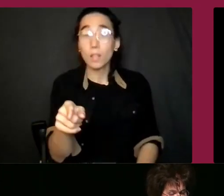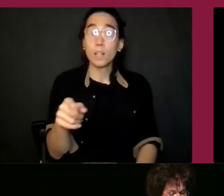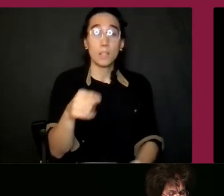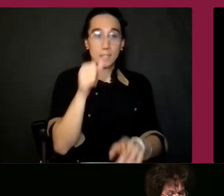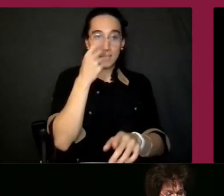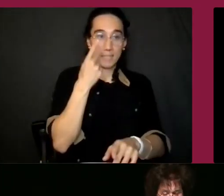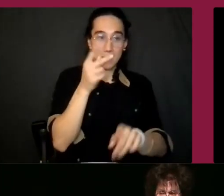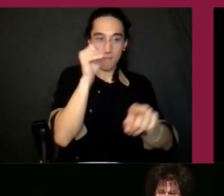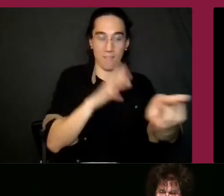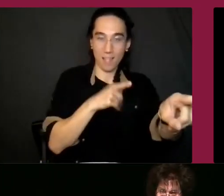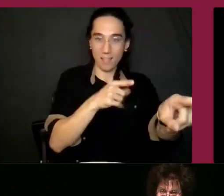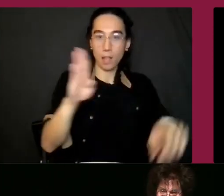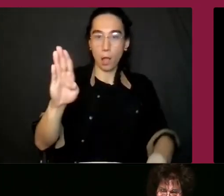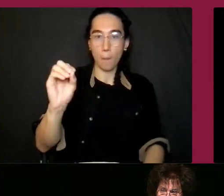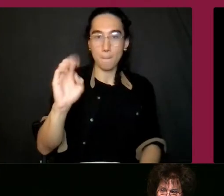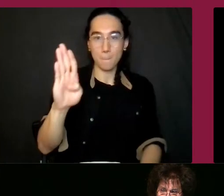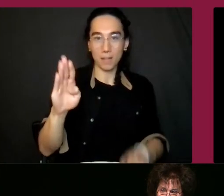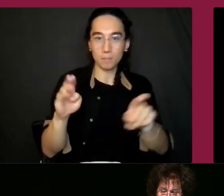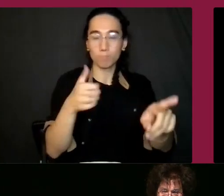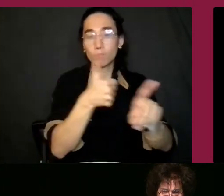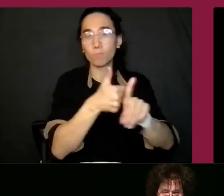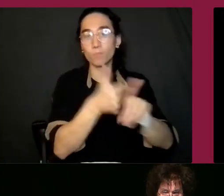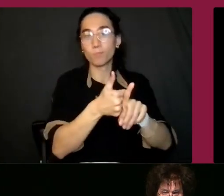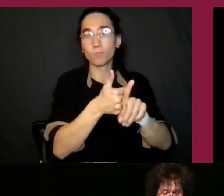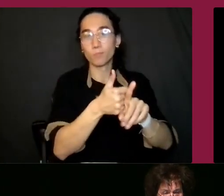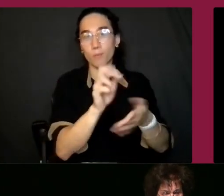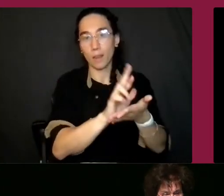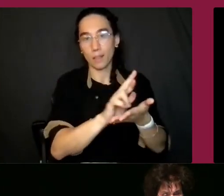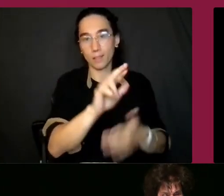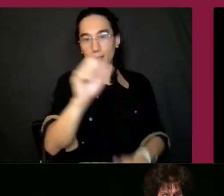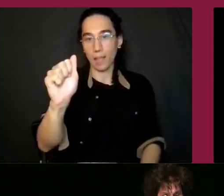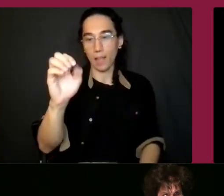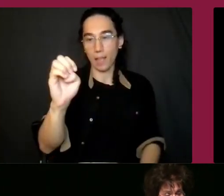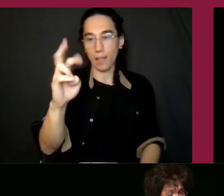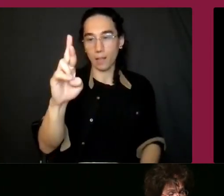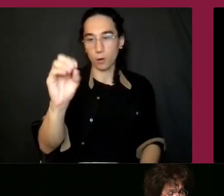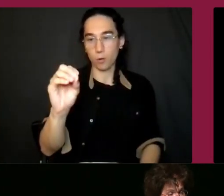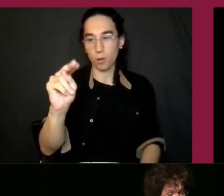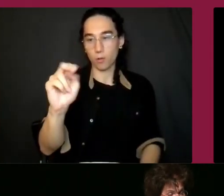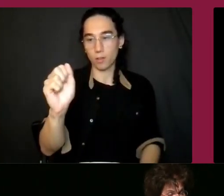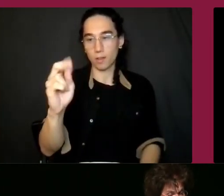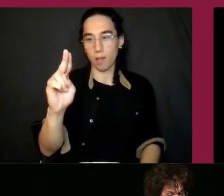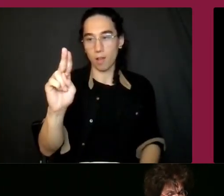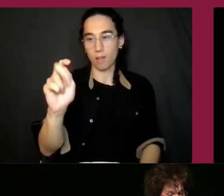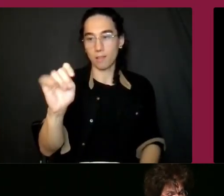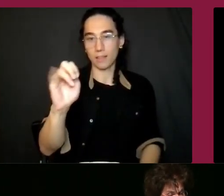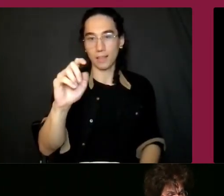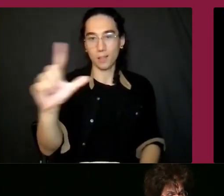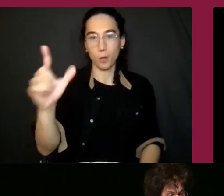and he's an aeronautical historian at the, uh, Smithsonian Air and Space Museum,